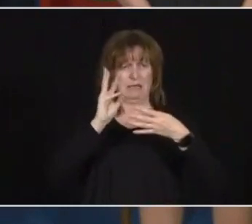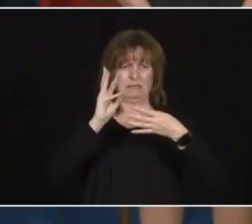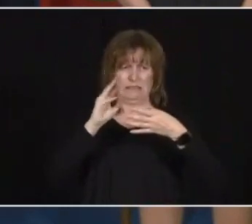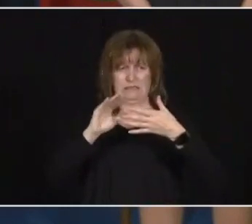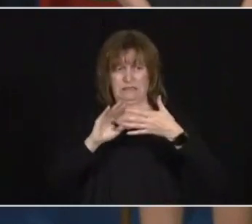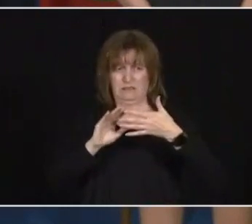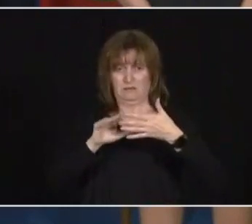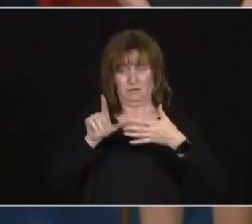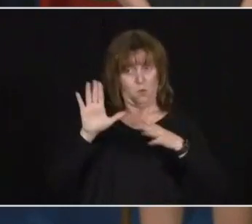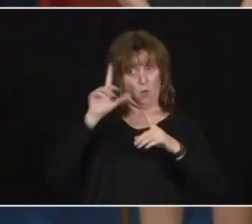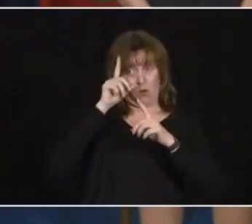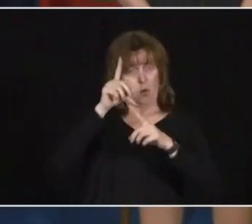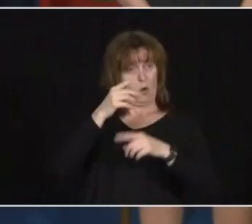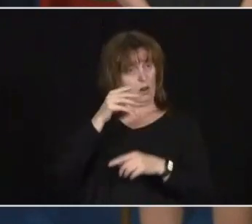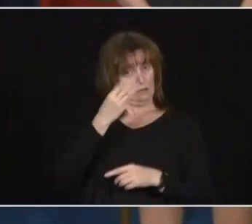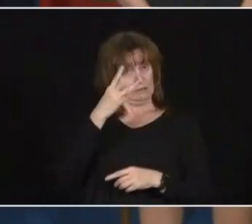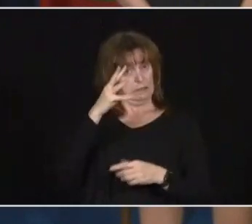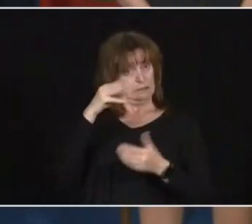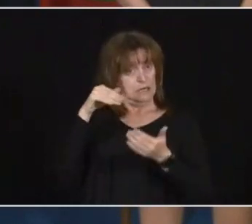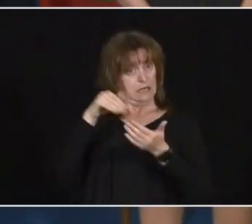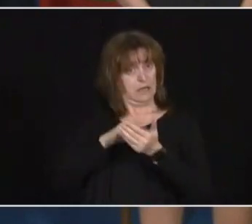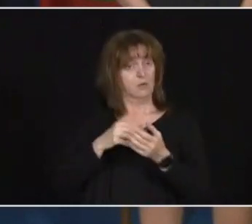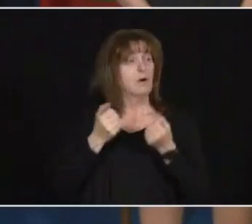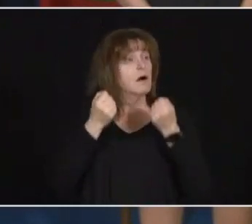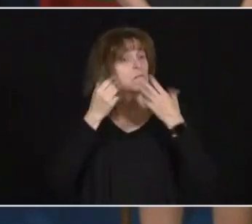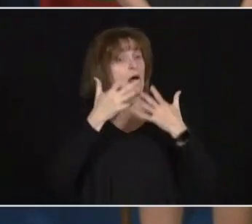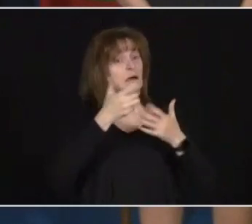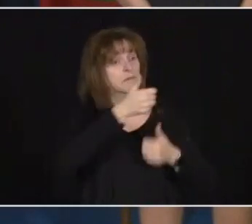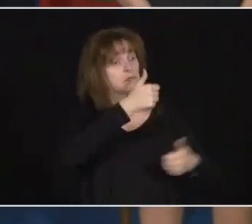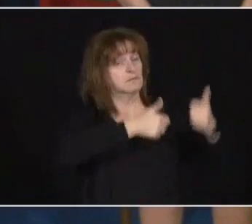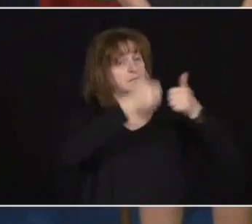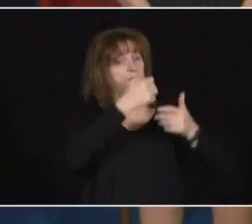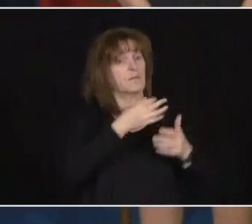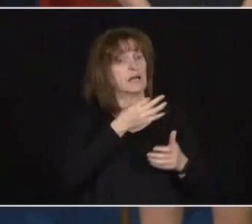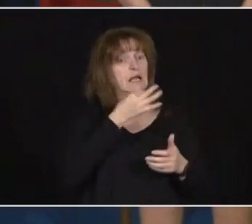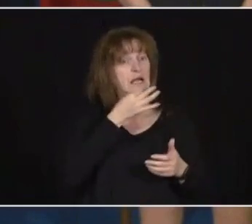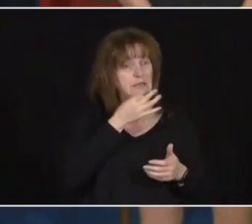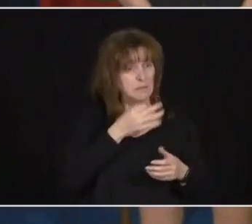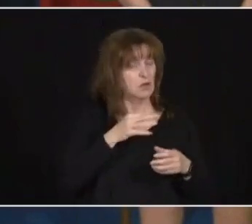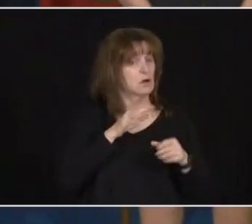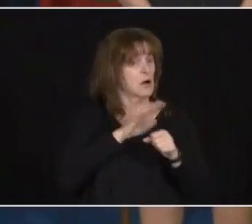say that if we don't have an accurate picture, then we don't have a good